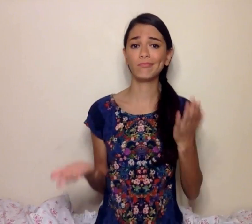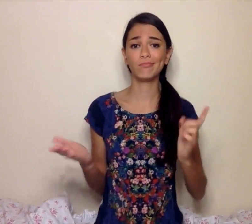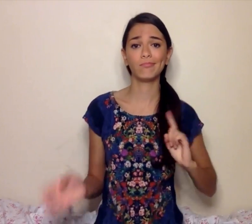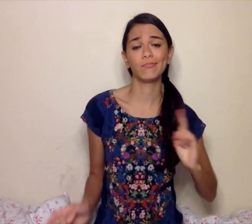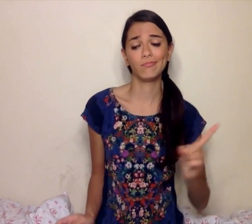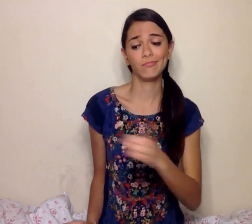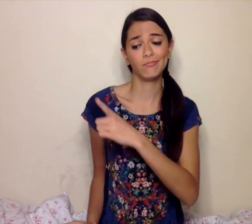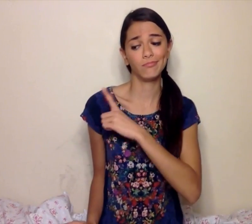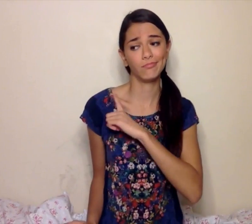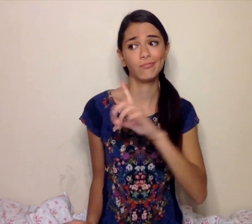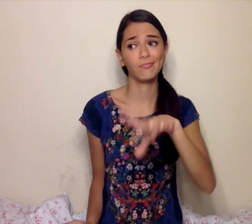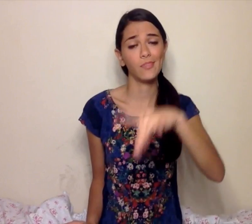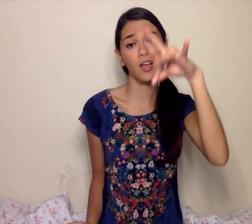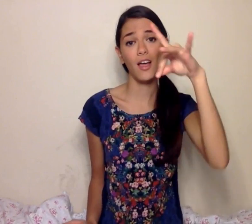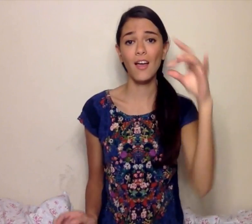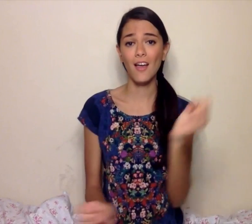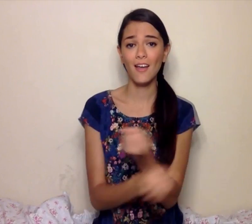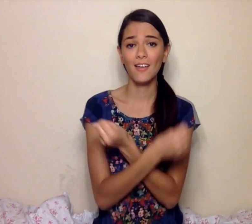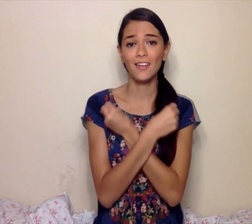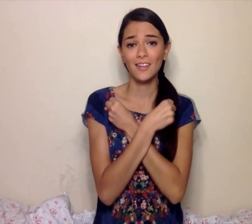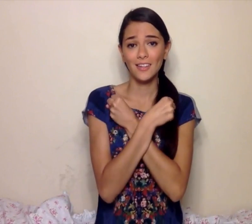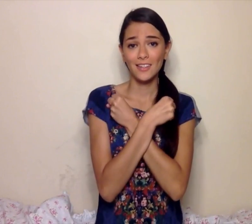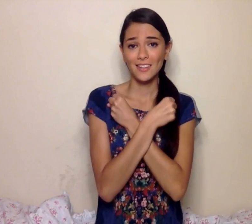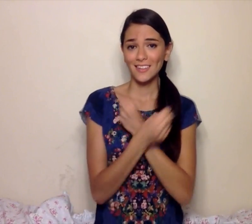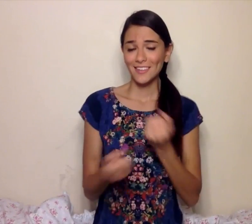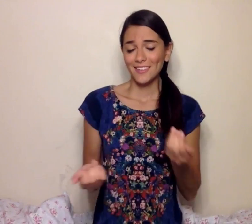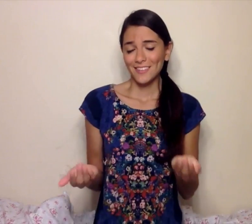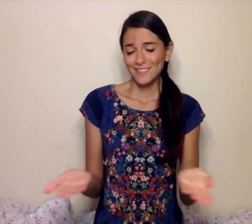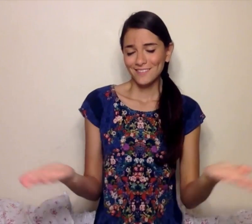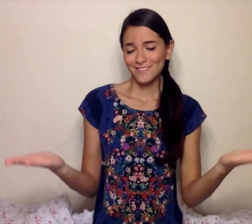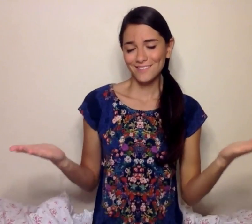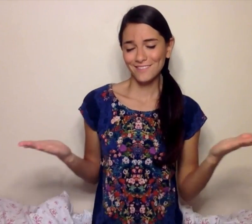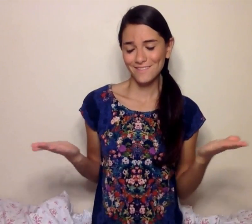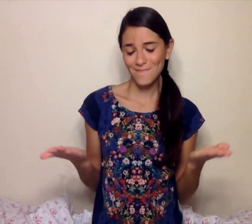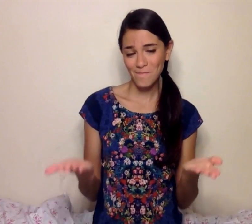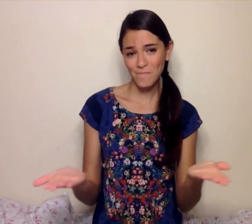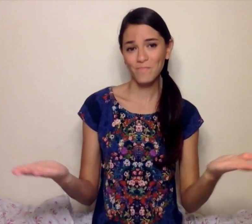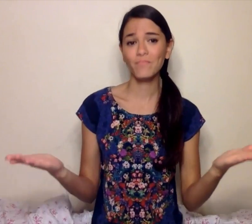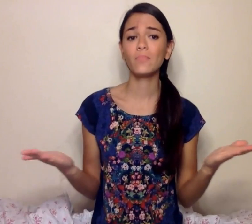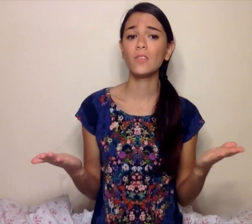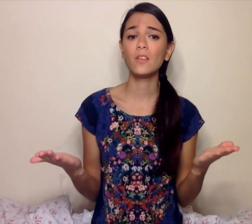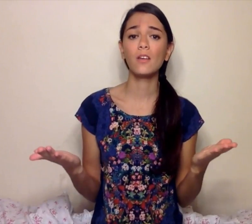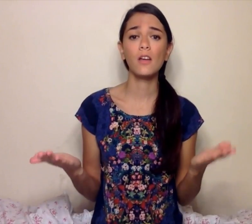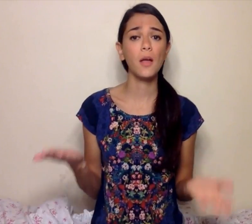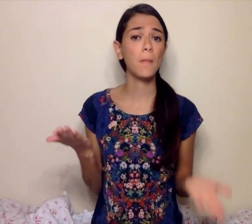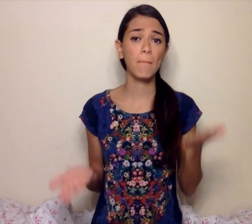That maybe we found love right where we are